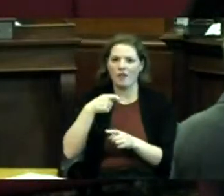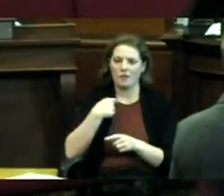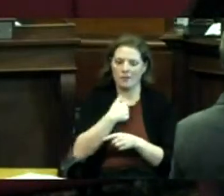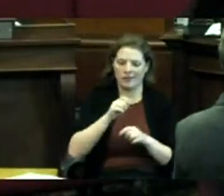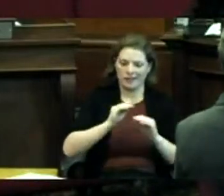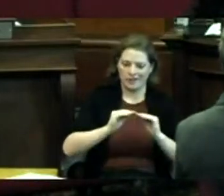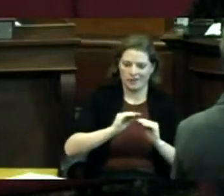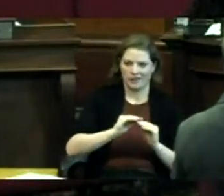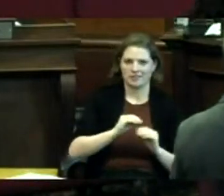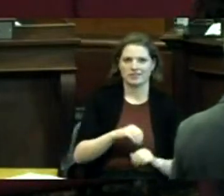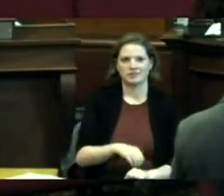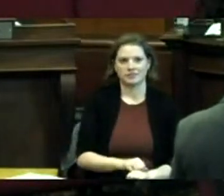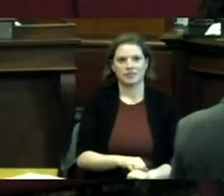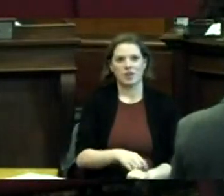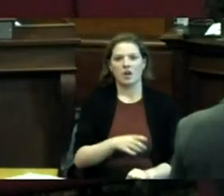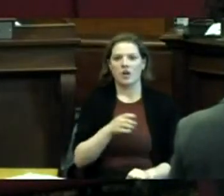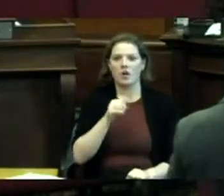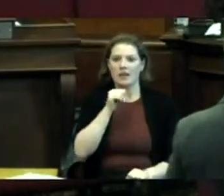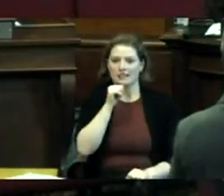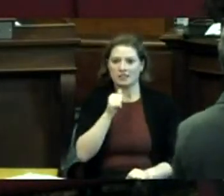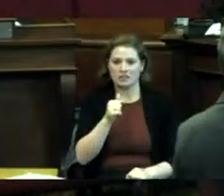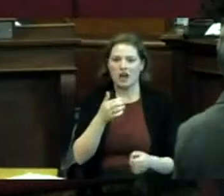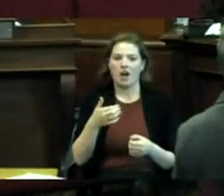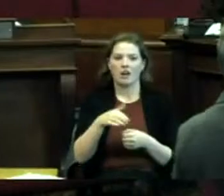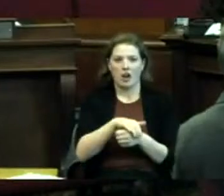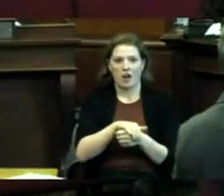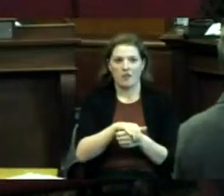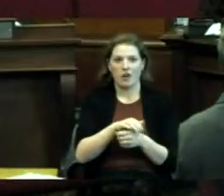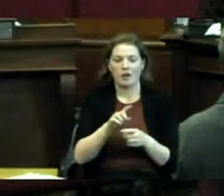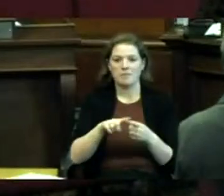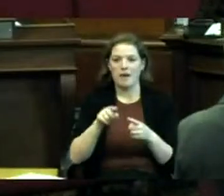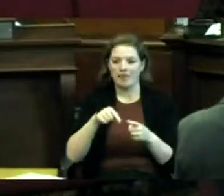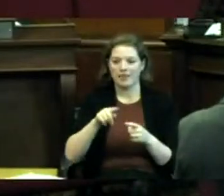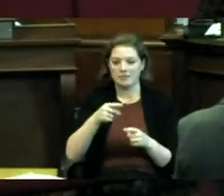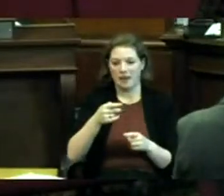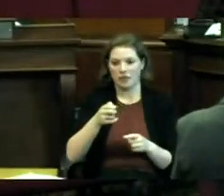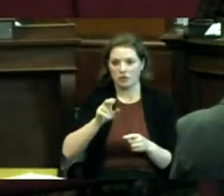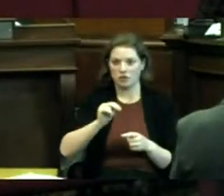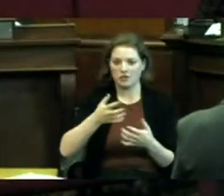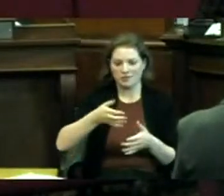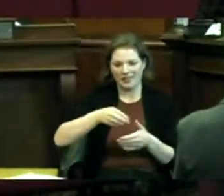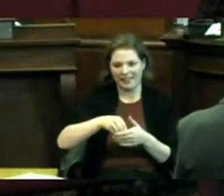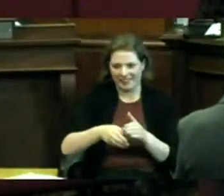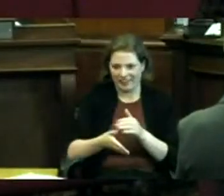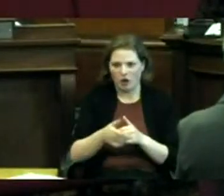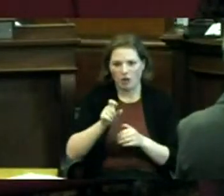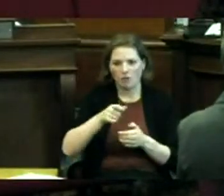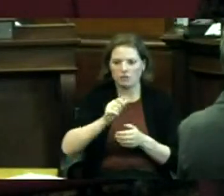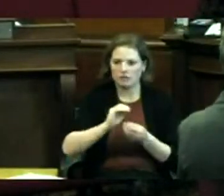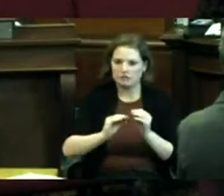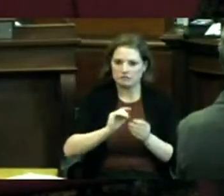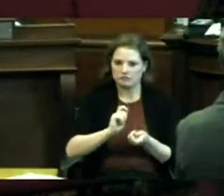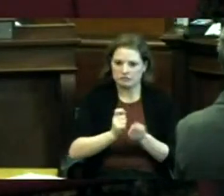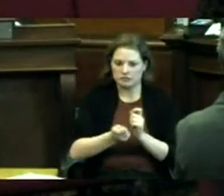So for communities that have reservoirs that have finished drinking water in them, that are